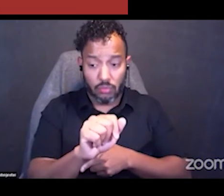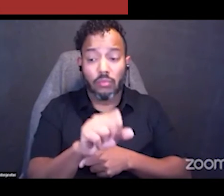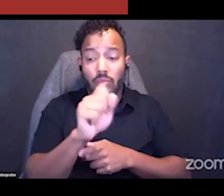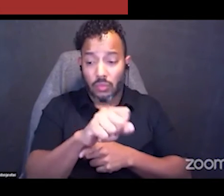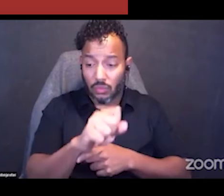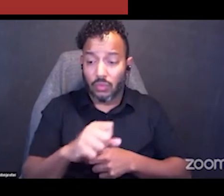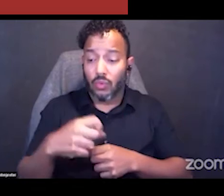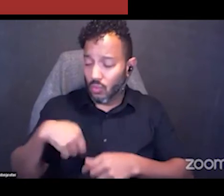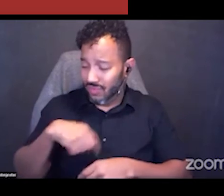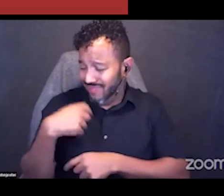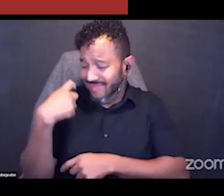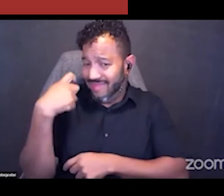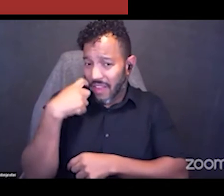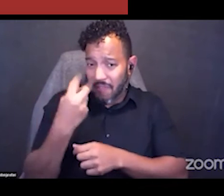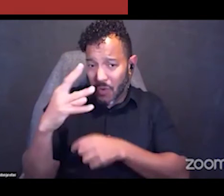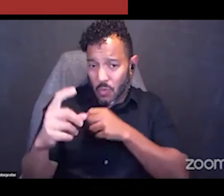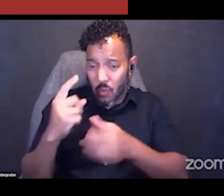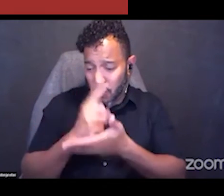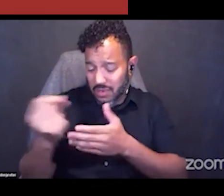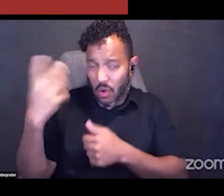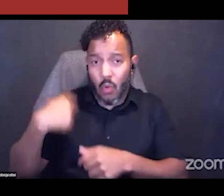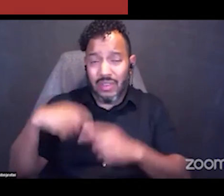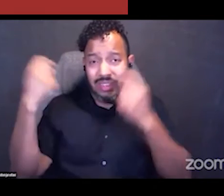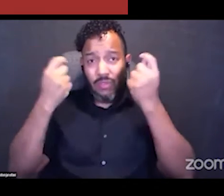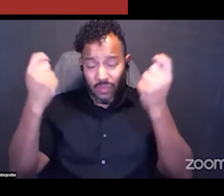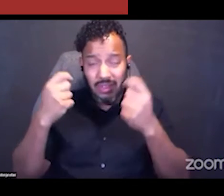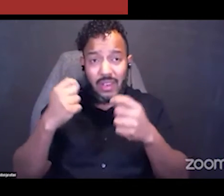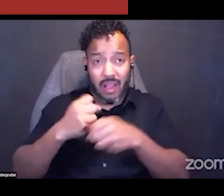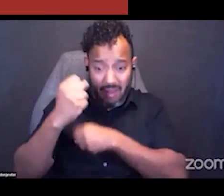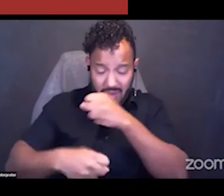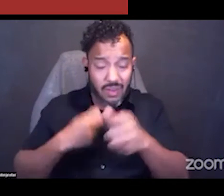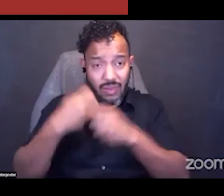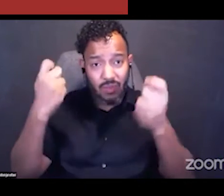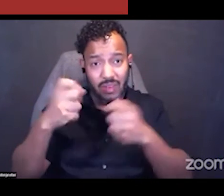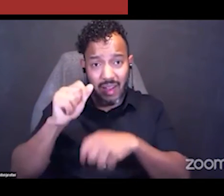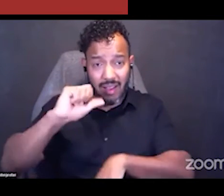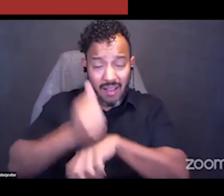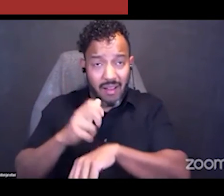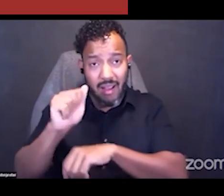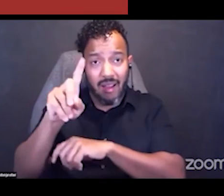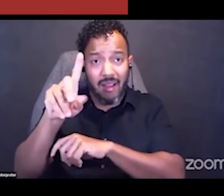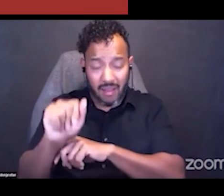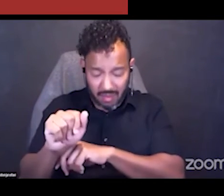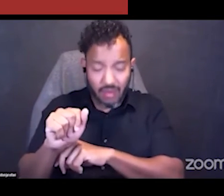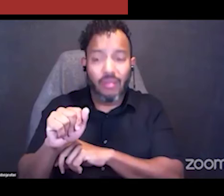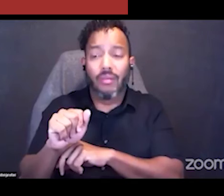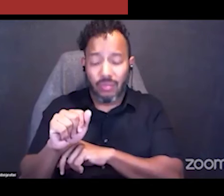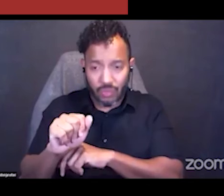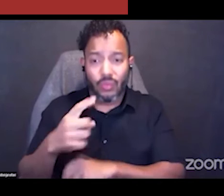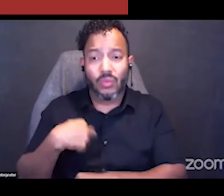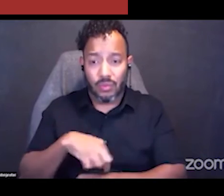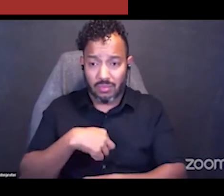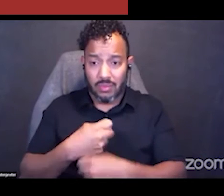Without Tony and work that he did to ensure that the ADA was passed, none of us would